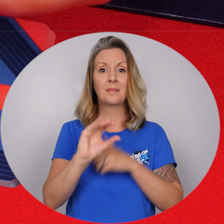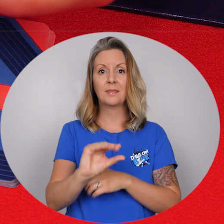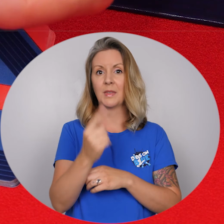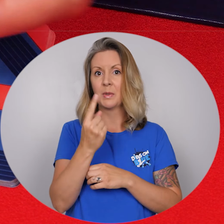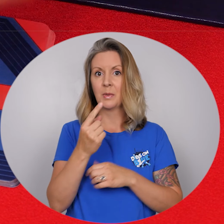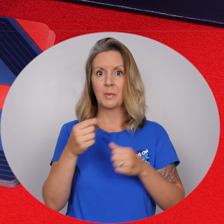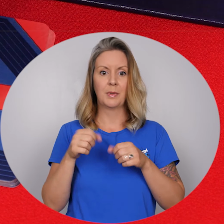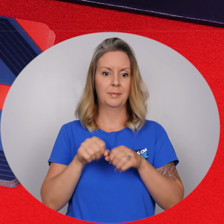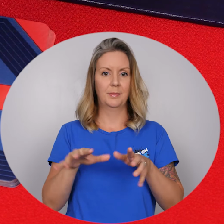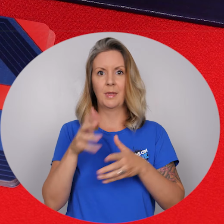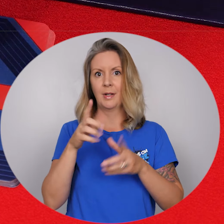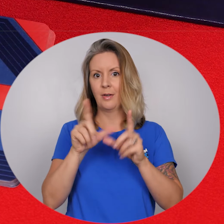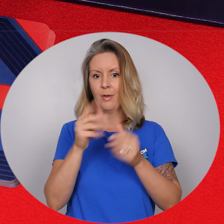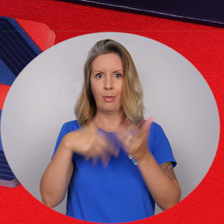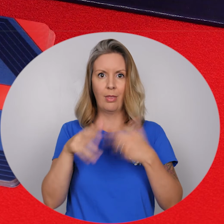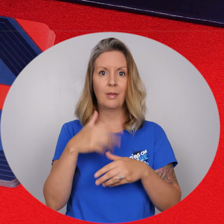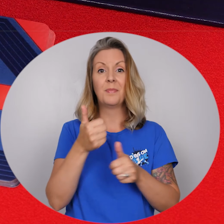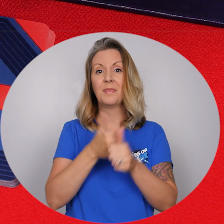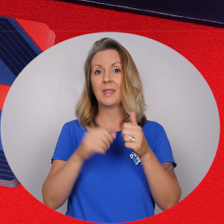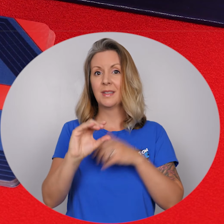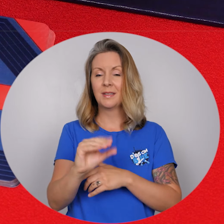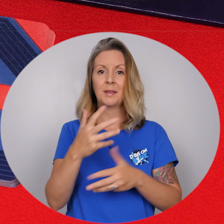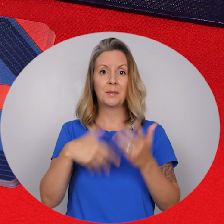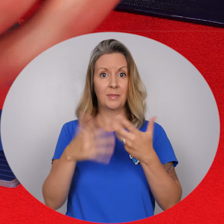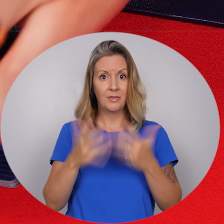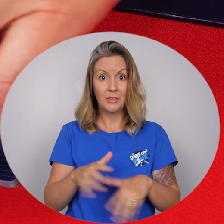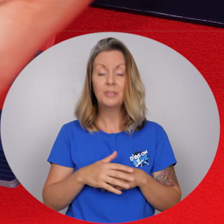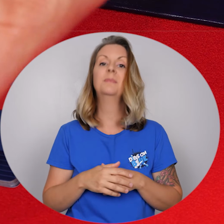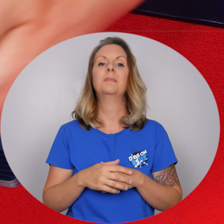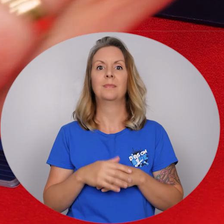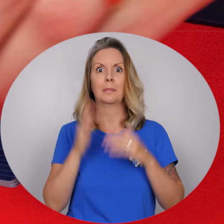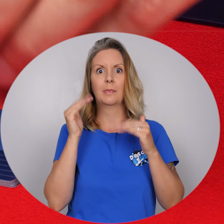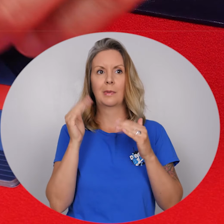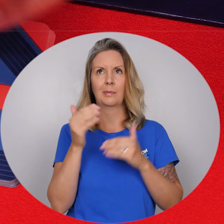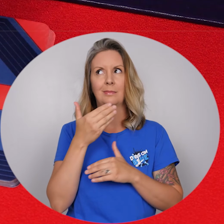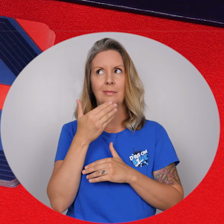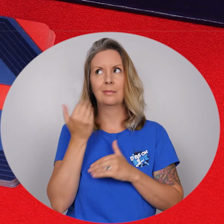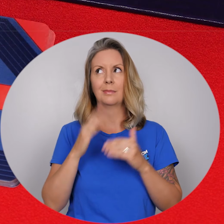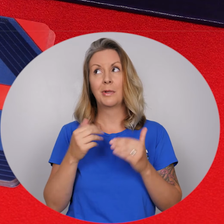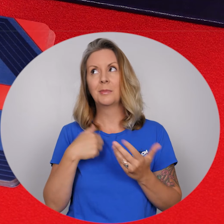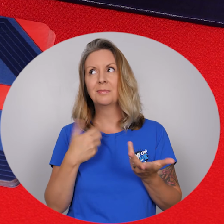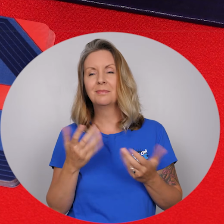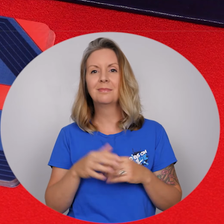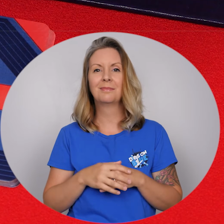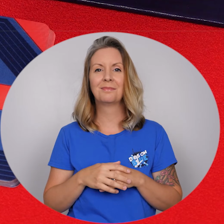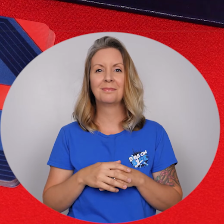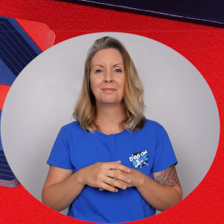one of the set aside Epidemic cards into each one. Once each individual pile has been thoroughly